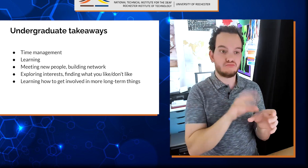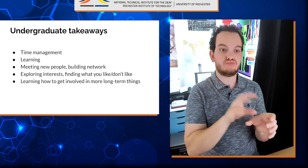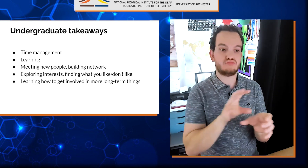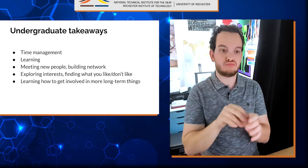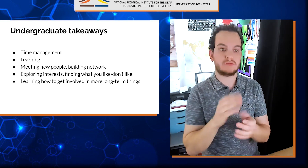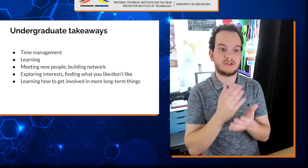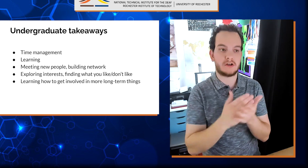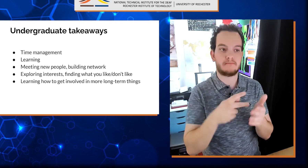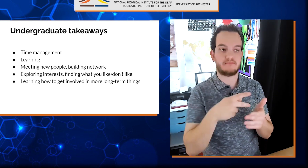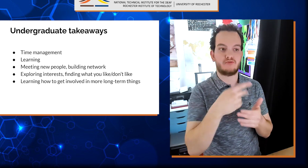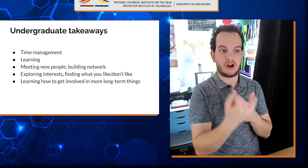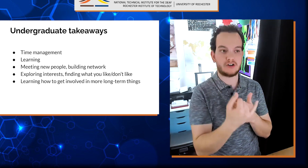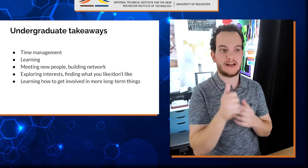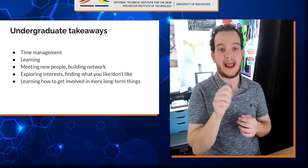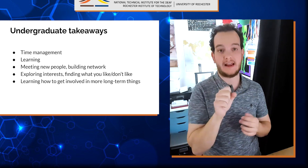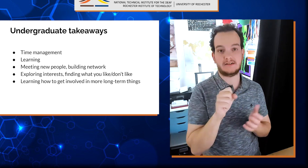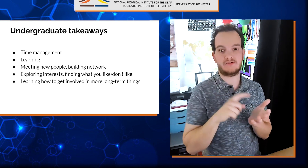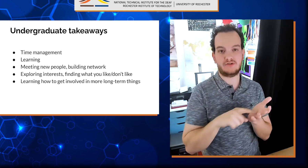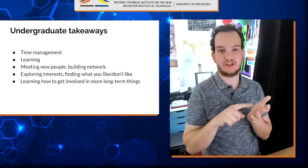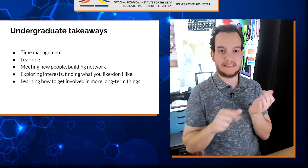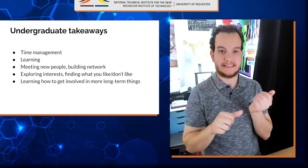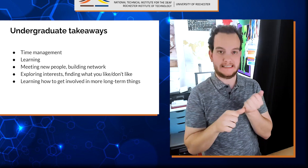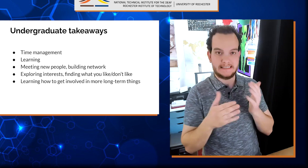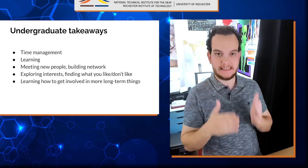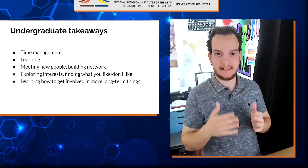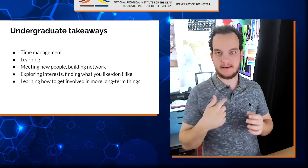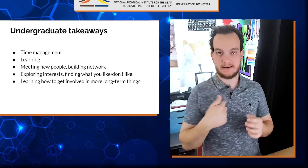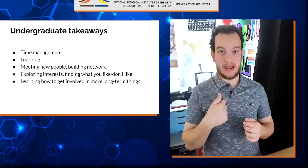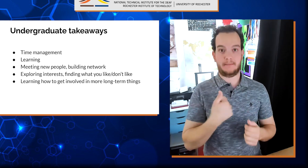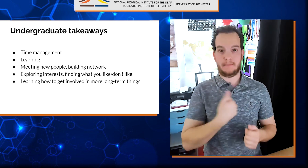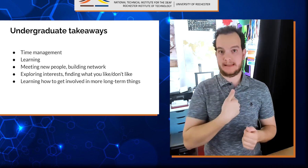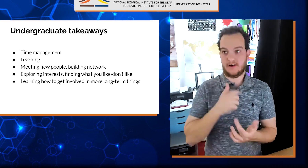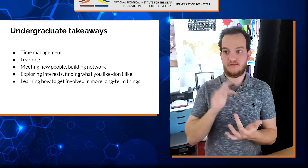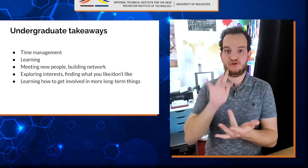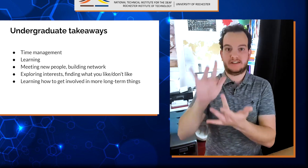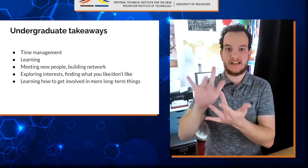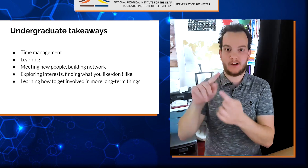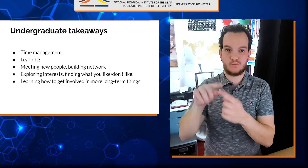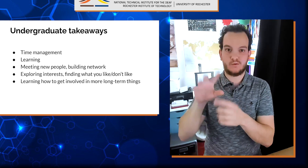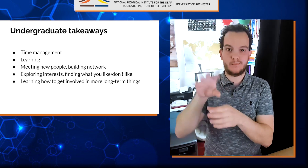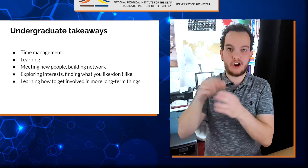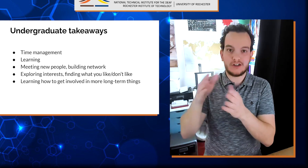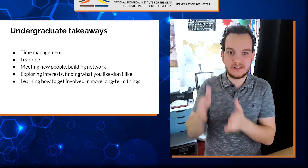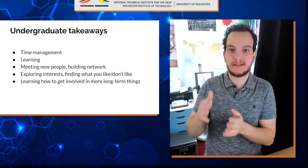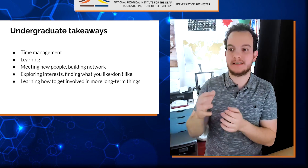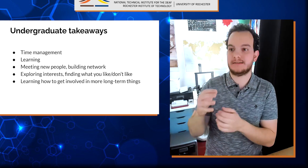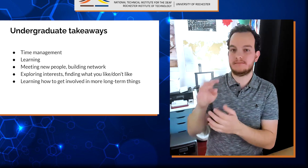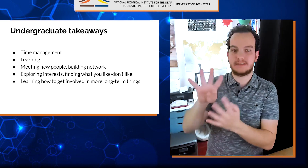for the CAIR Lab, I reached out to participants